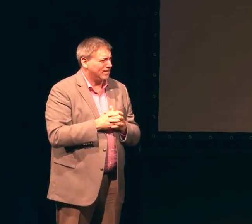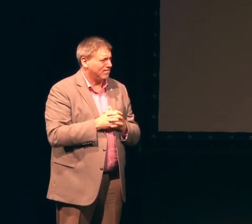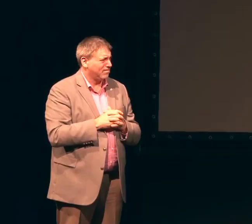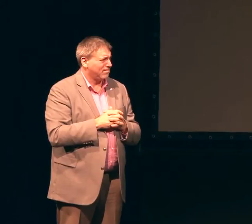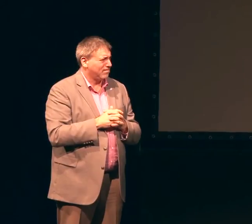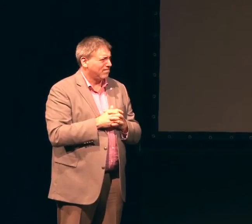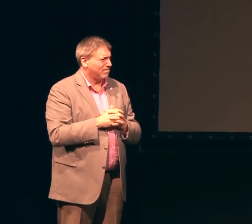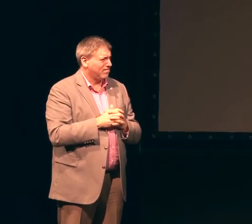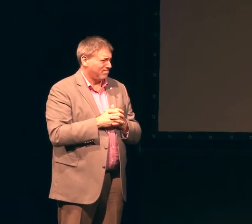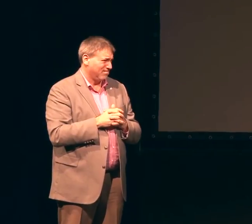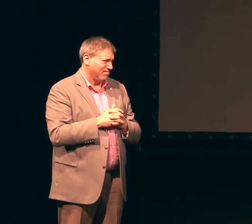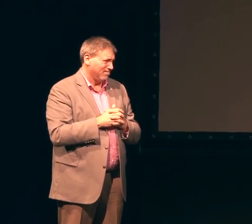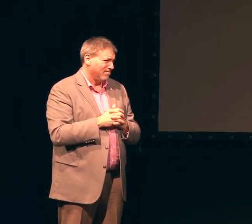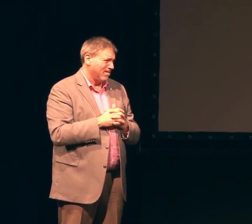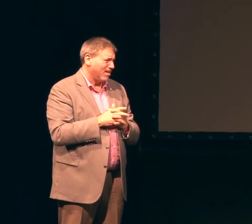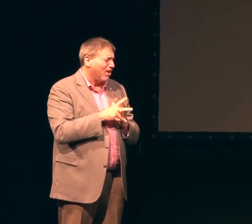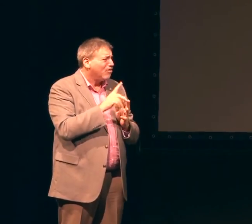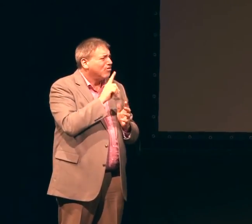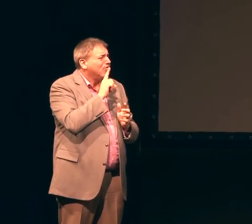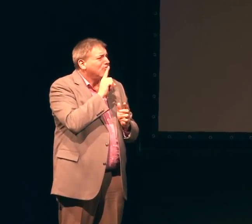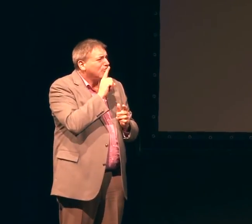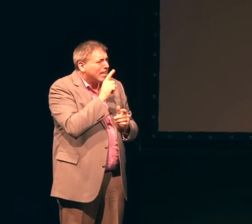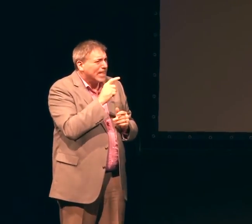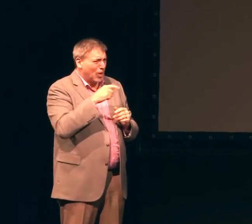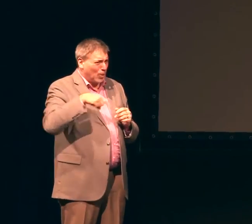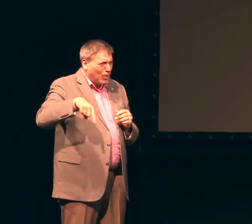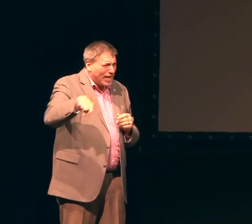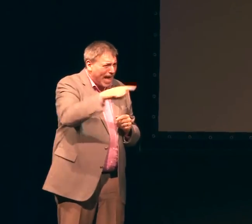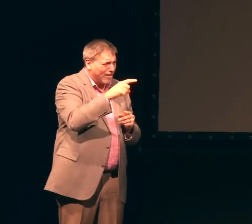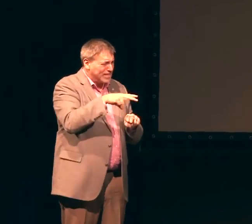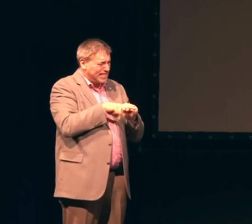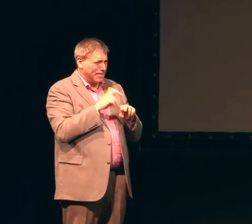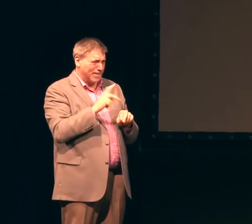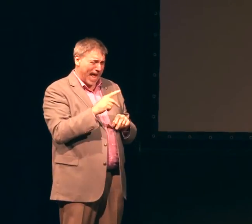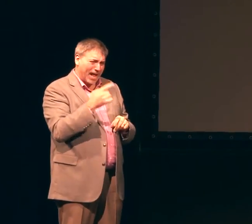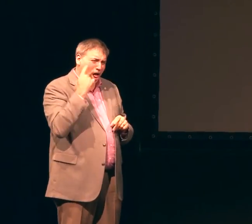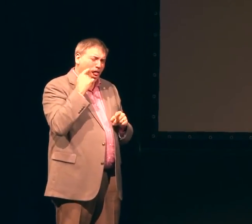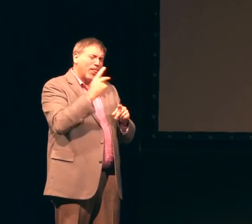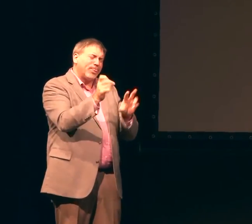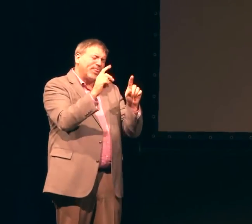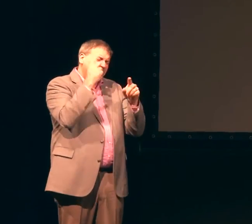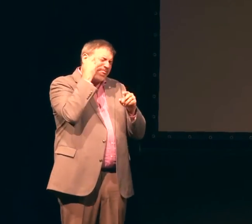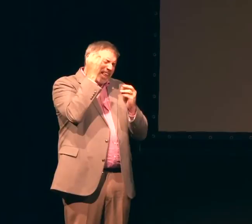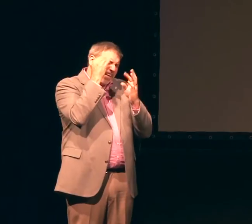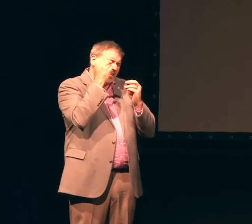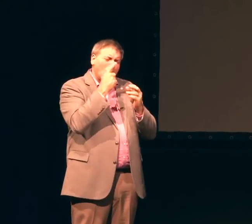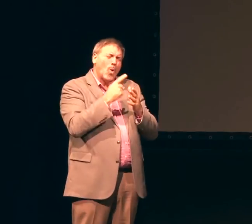be a better community. Really, we can't sit back.